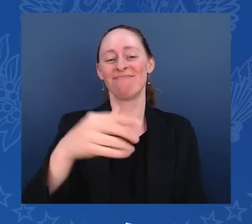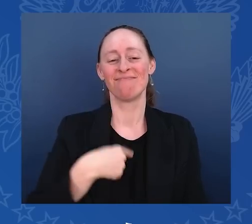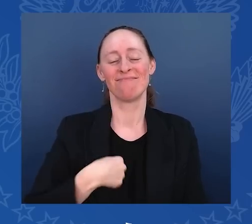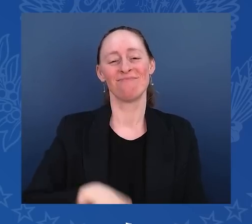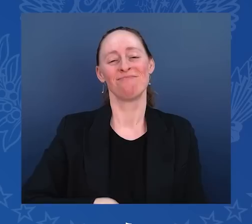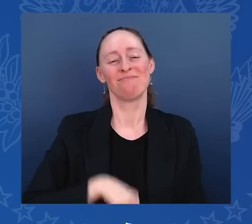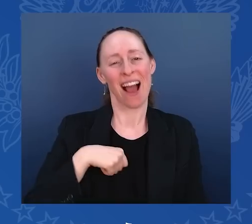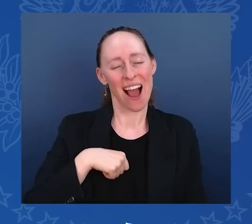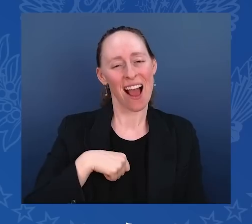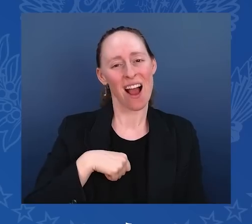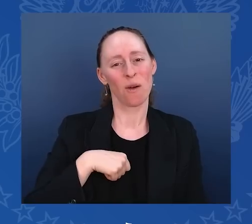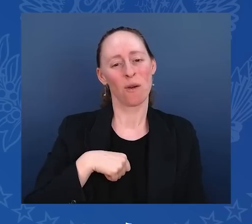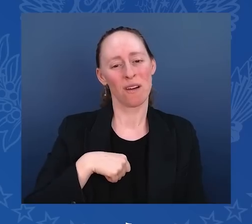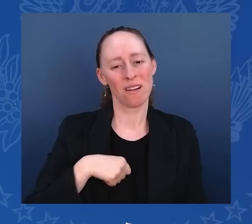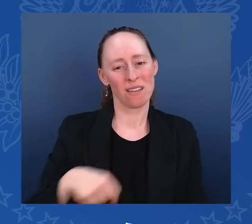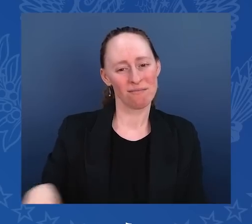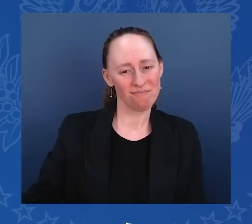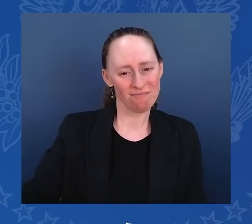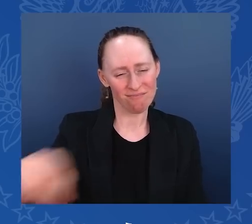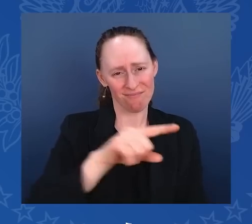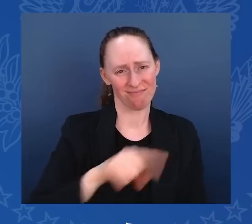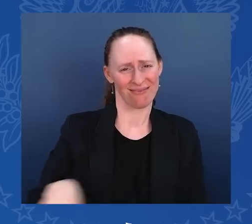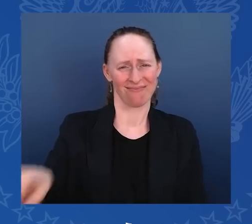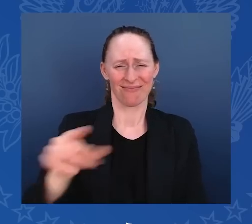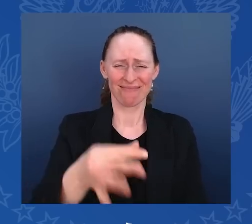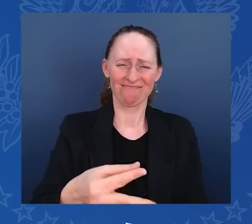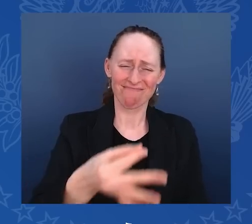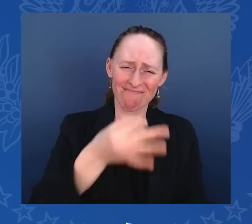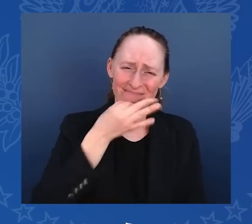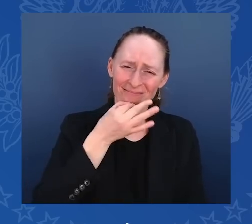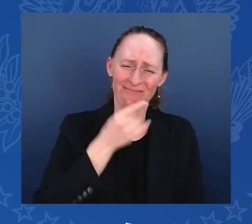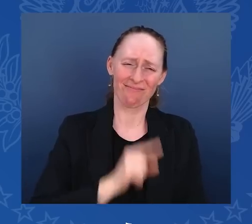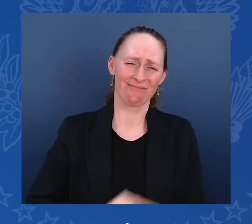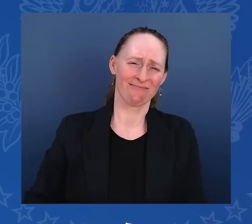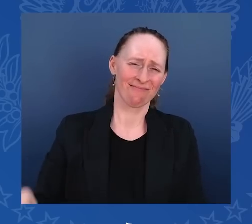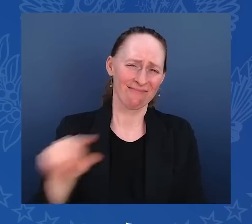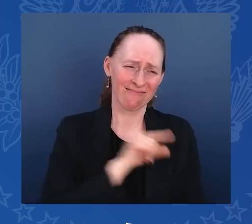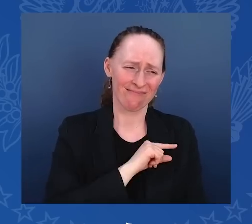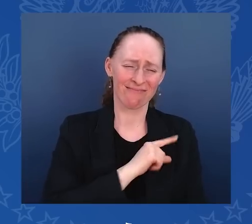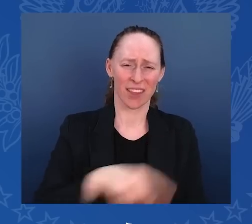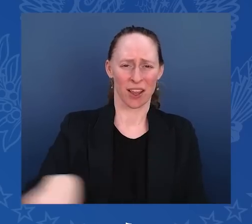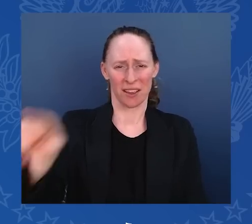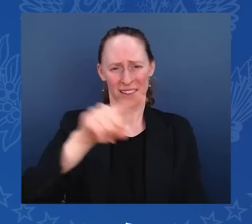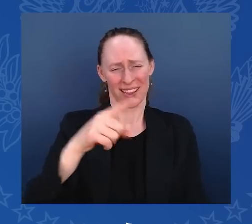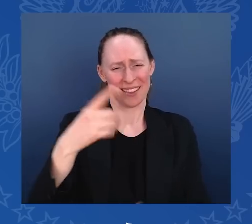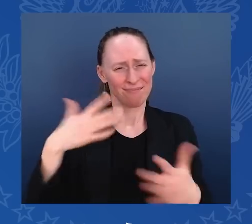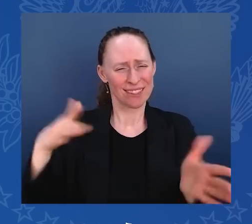and the academic backgrounds of all these men and women who we appointed. In fact, we appointed more women than others.